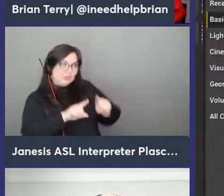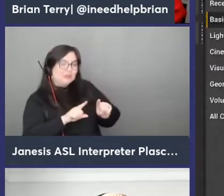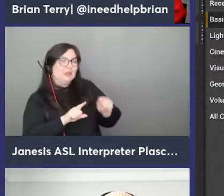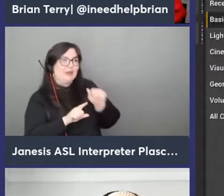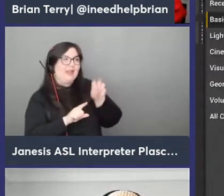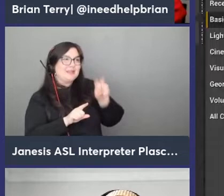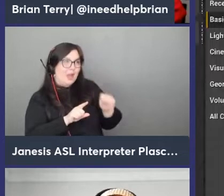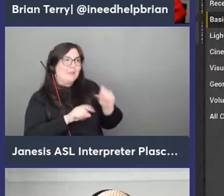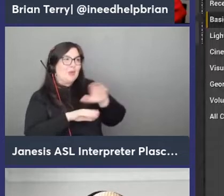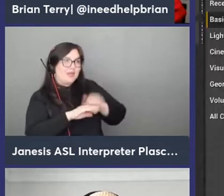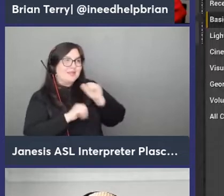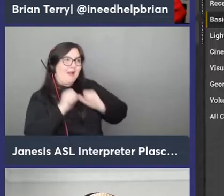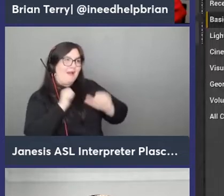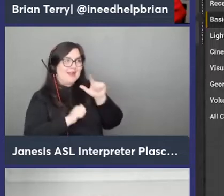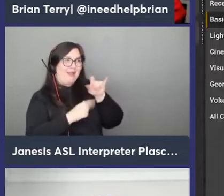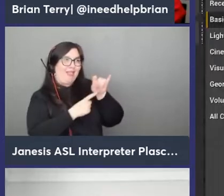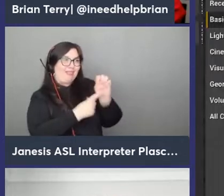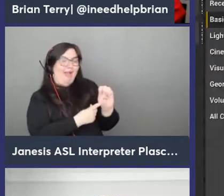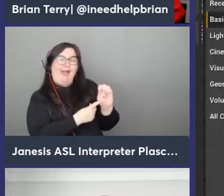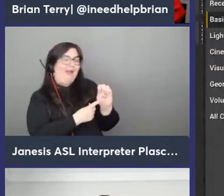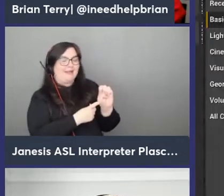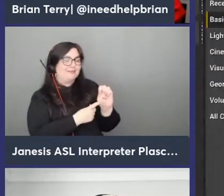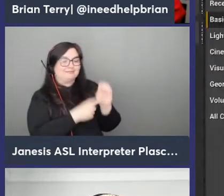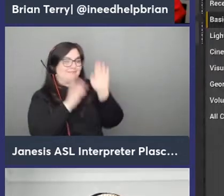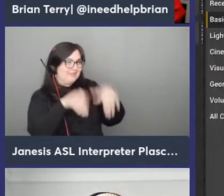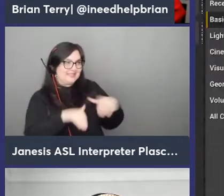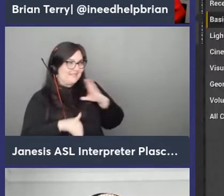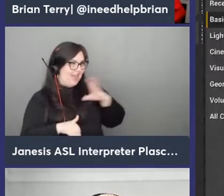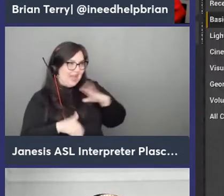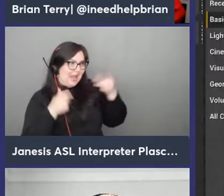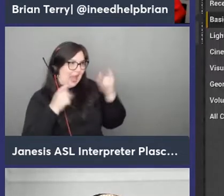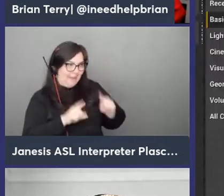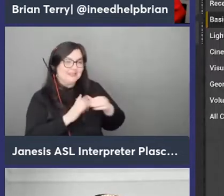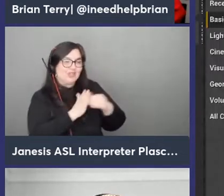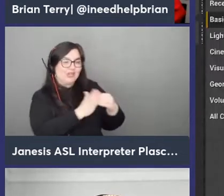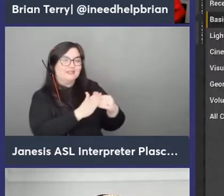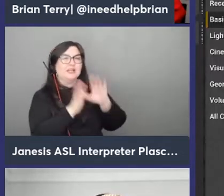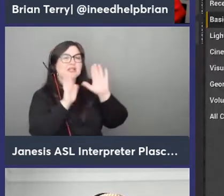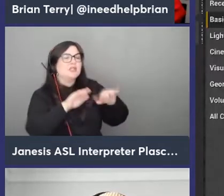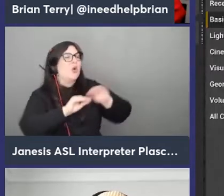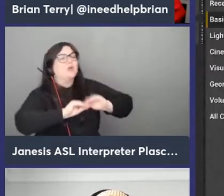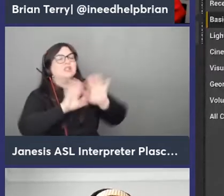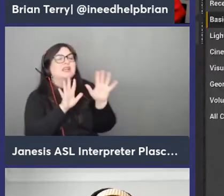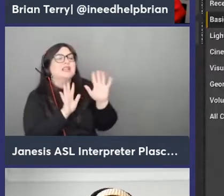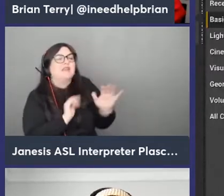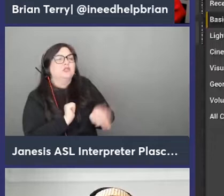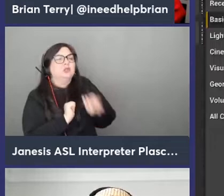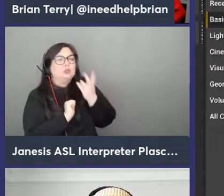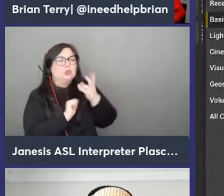Don't worry. So just to clarify, so you showed us that there's two different ways to essentially